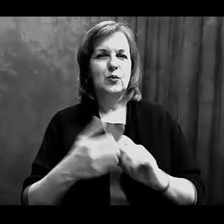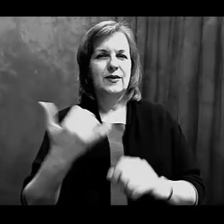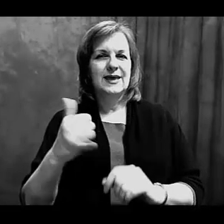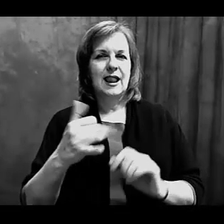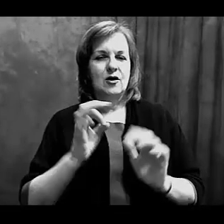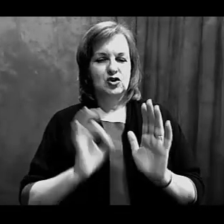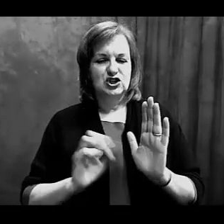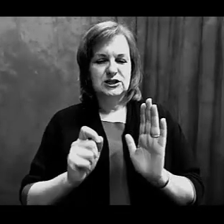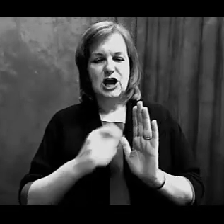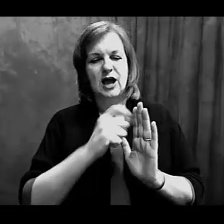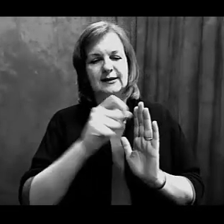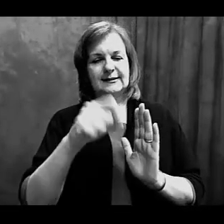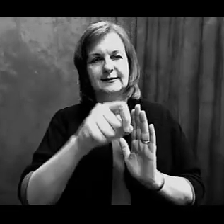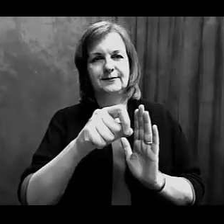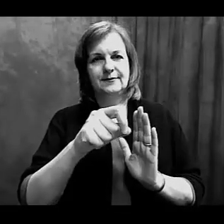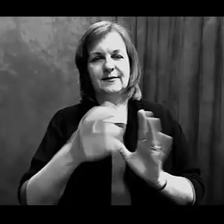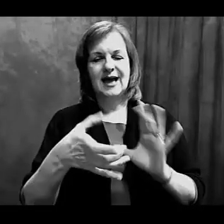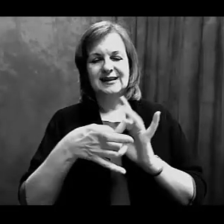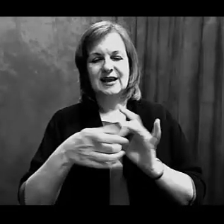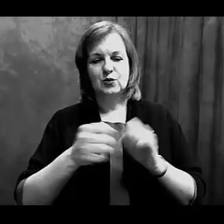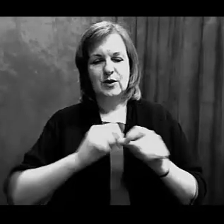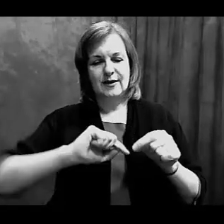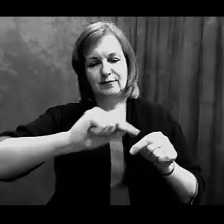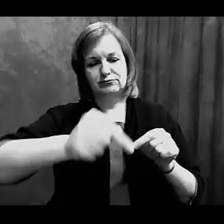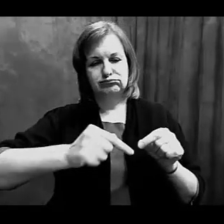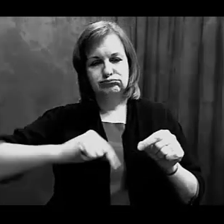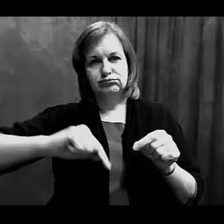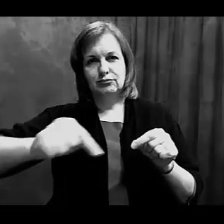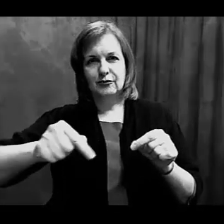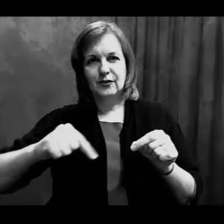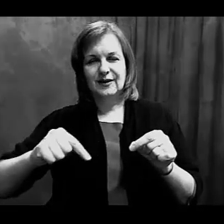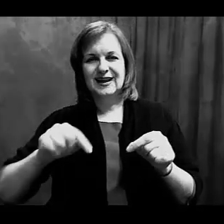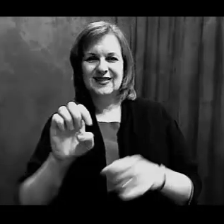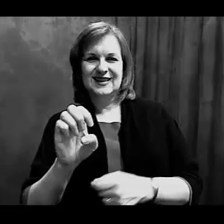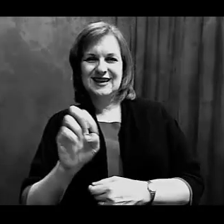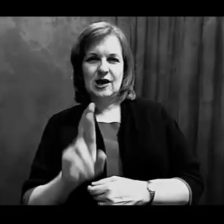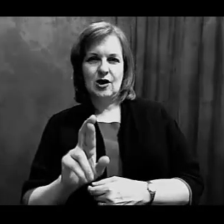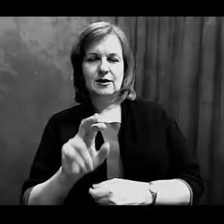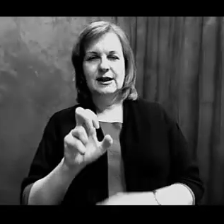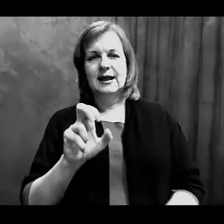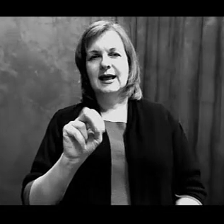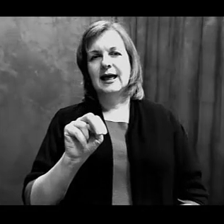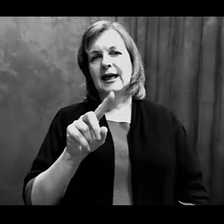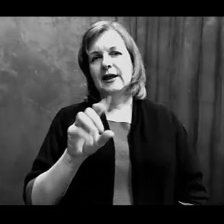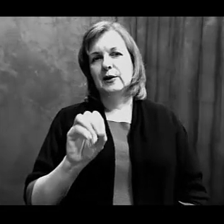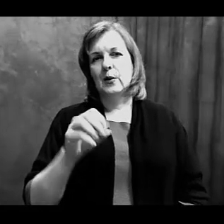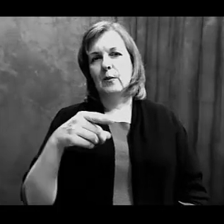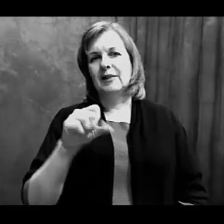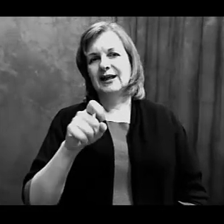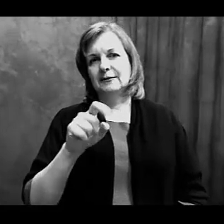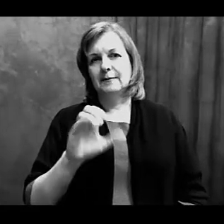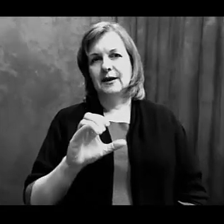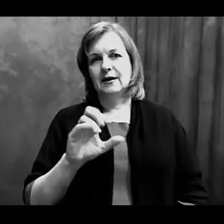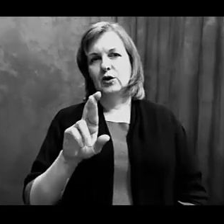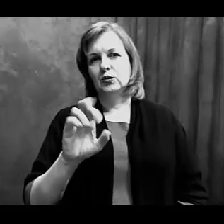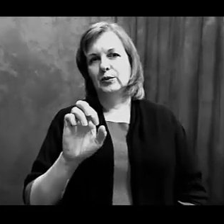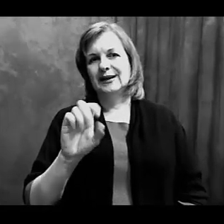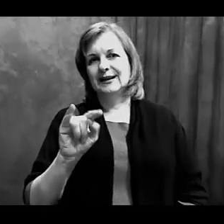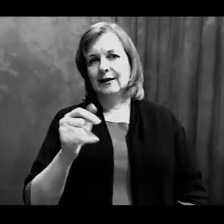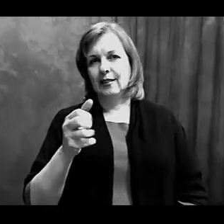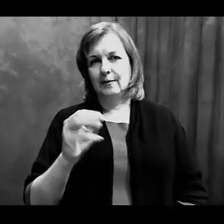attached to what we refer to typically as the ER or the endoplasmic reticulum [rough ER = ribosomes bound]